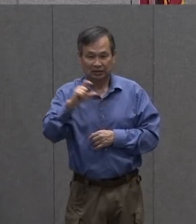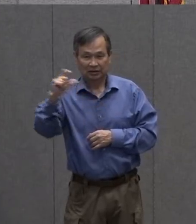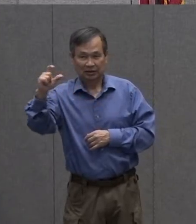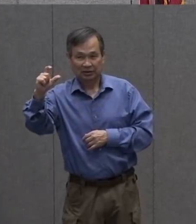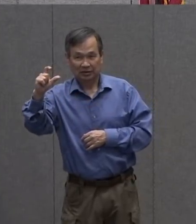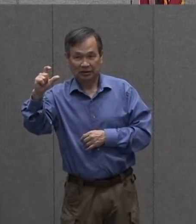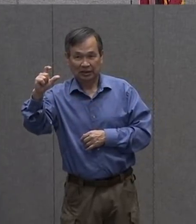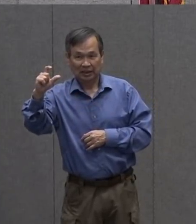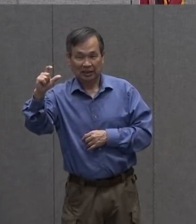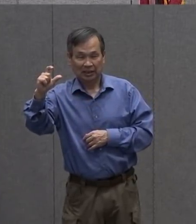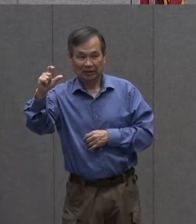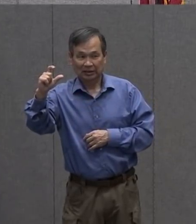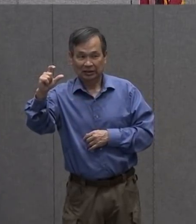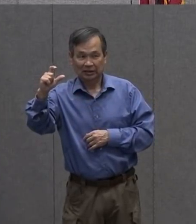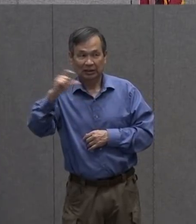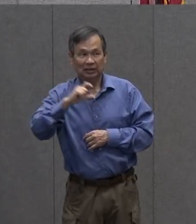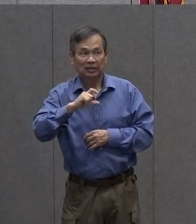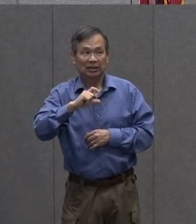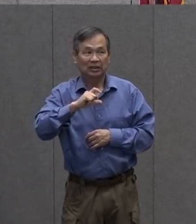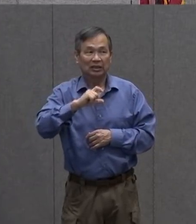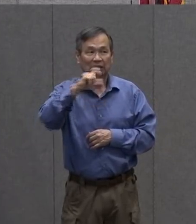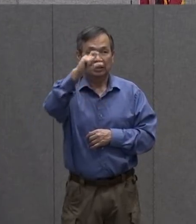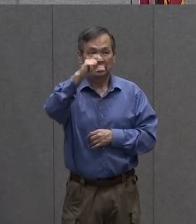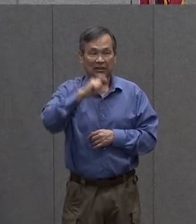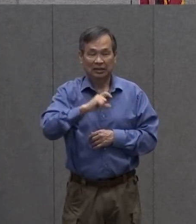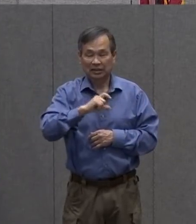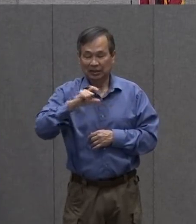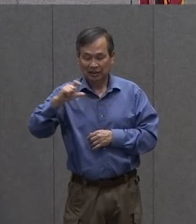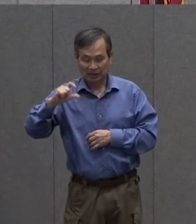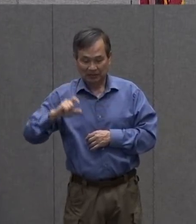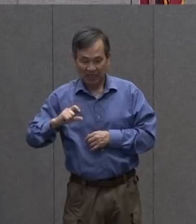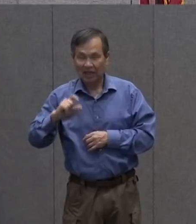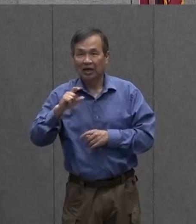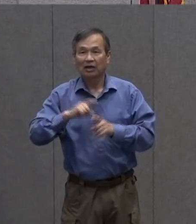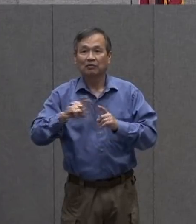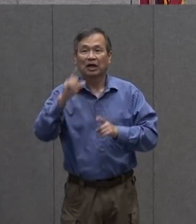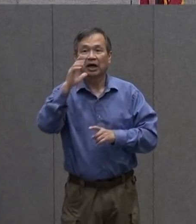So it's not straight up and down or backwards, but at this diagonal.